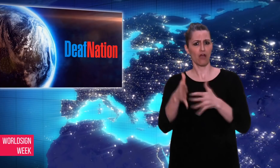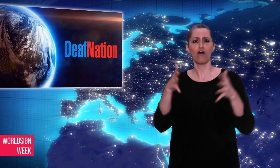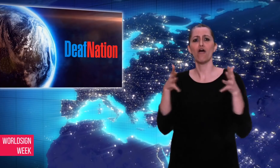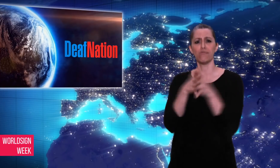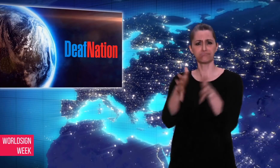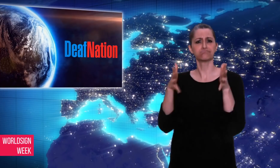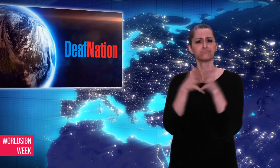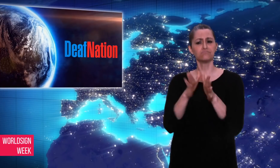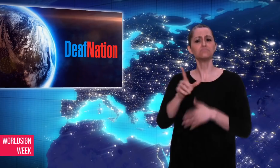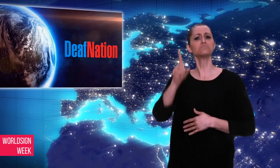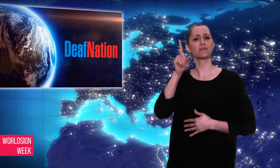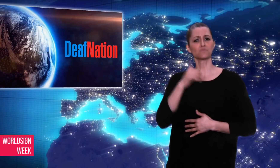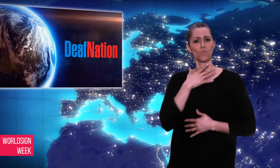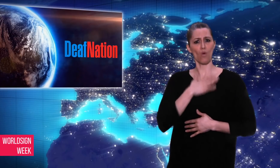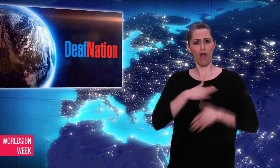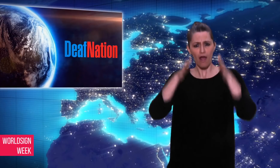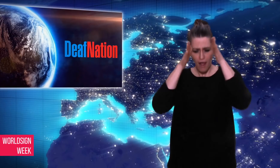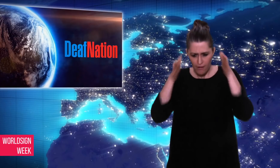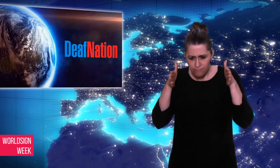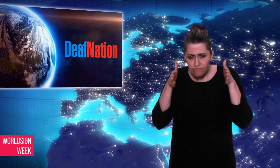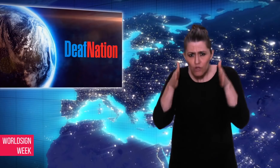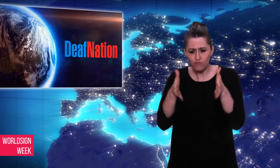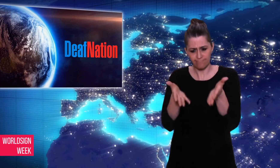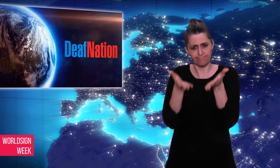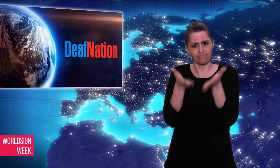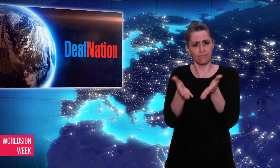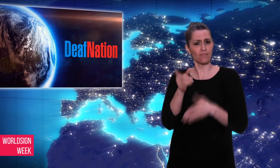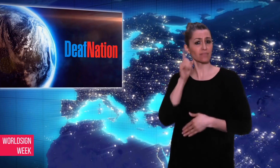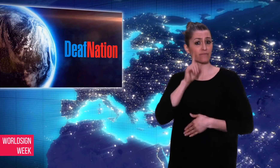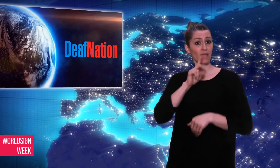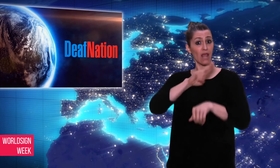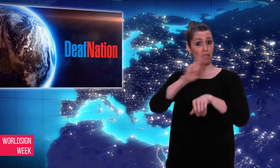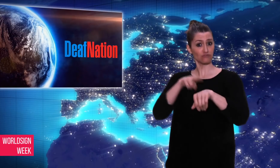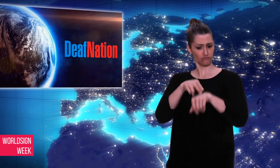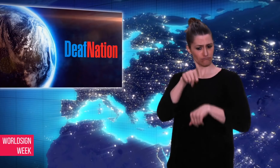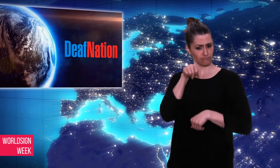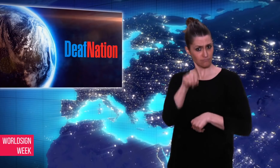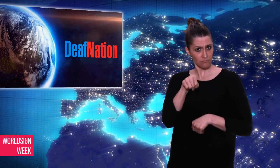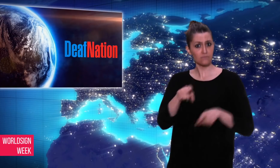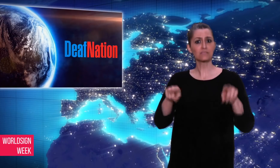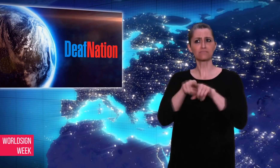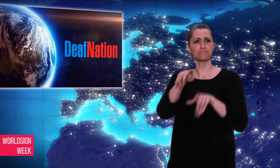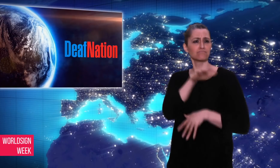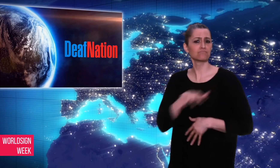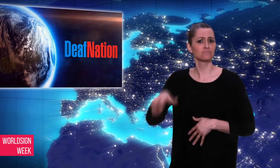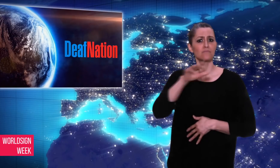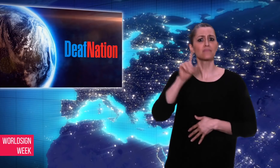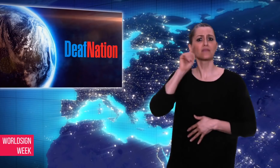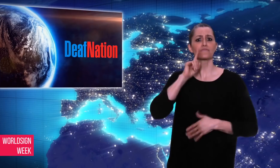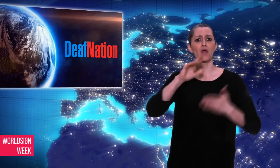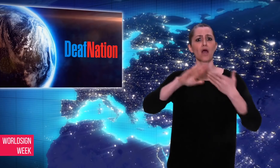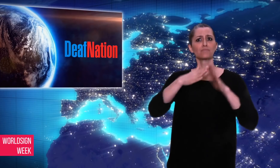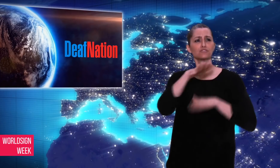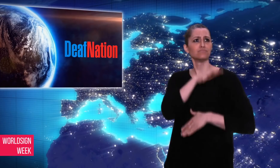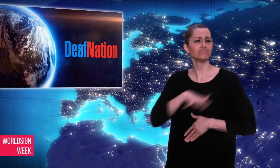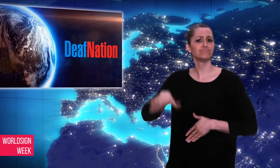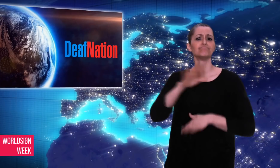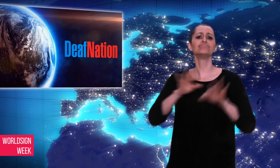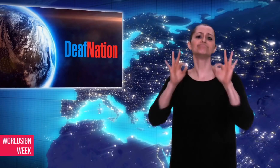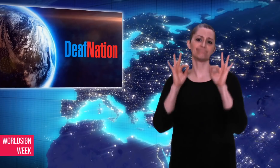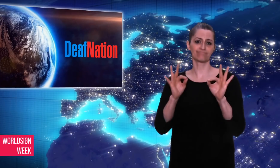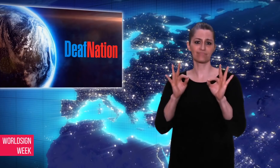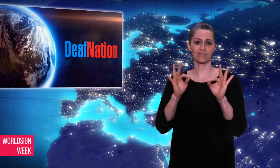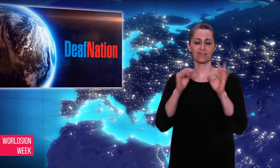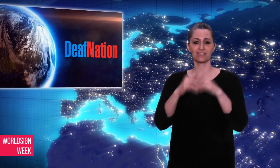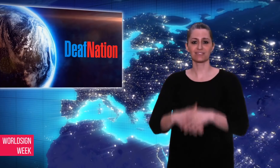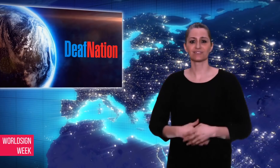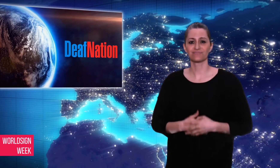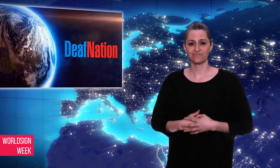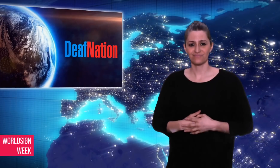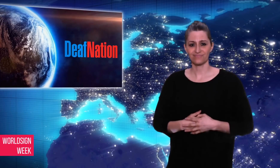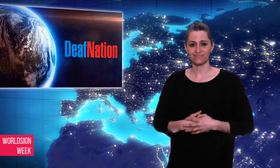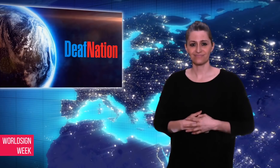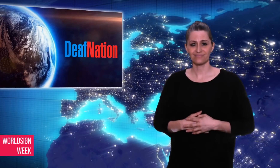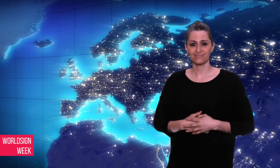Let’s focus on DeafNation and Deaf Community. “